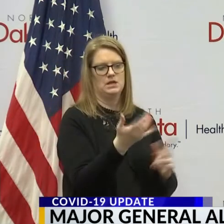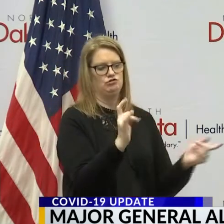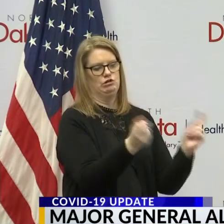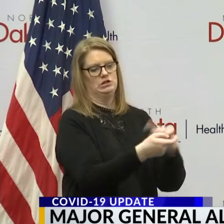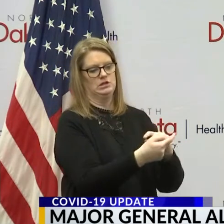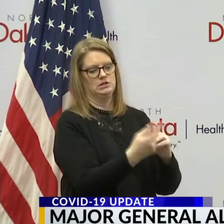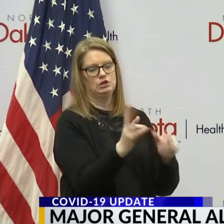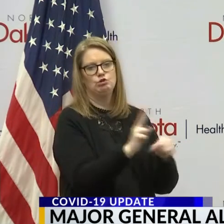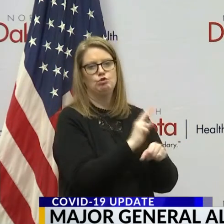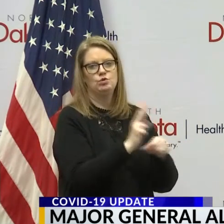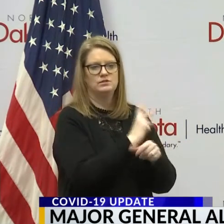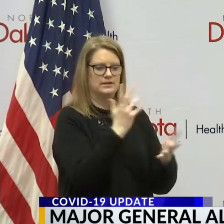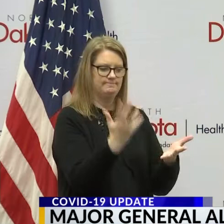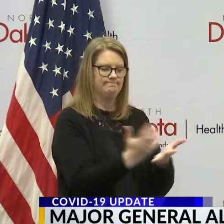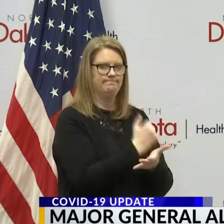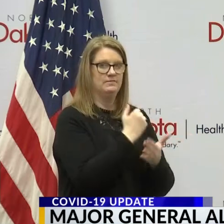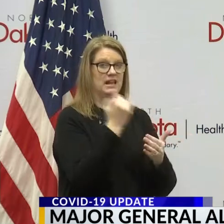THAT MAKES THE MOST SINCE